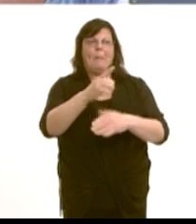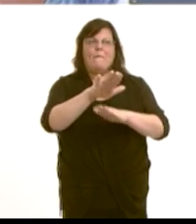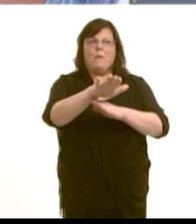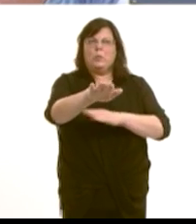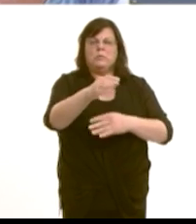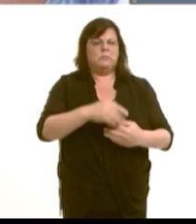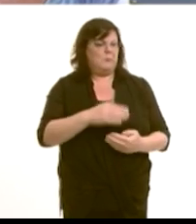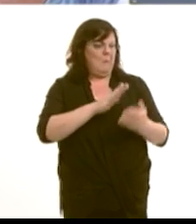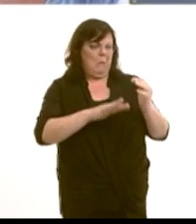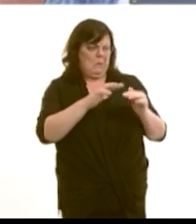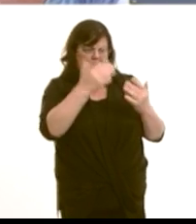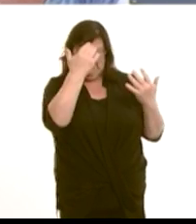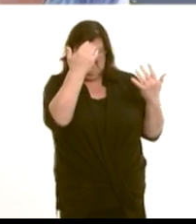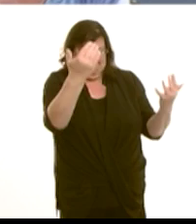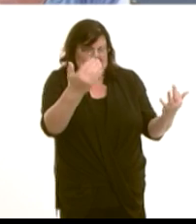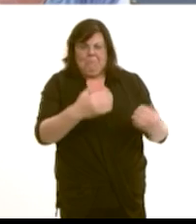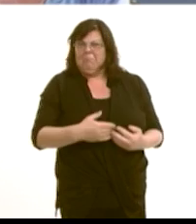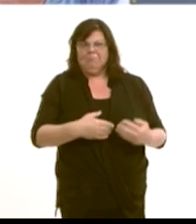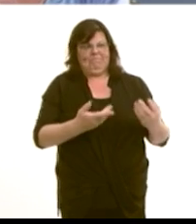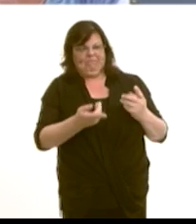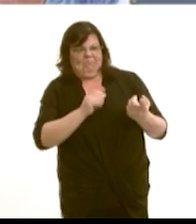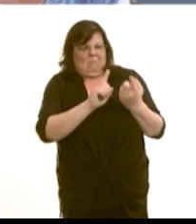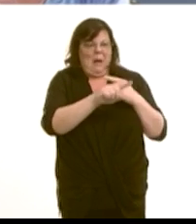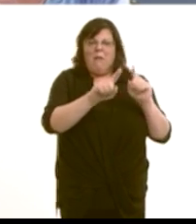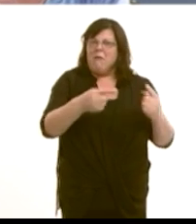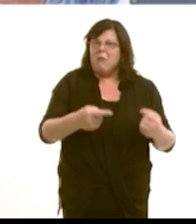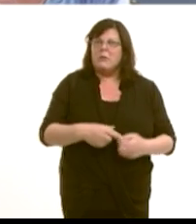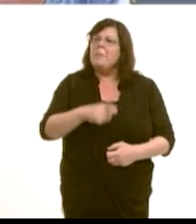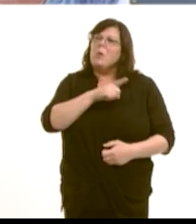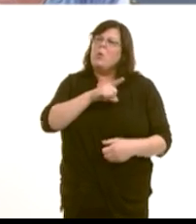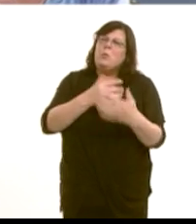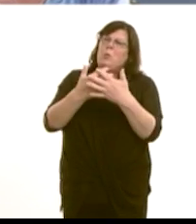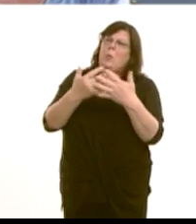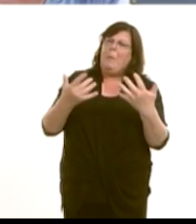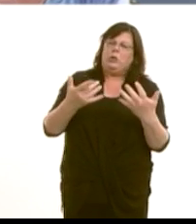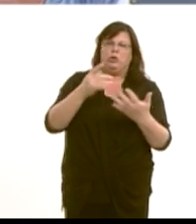and parents are finding it very difficult to answer those questions when so much is unknown.